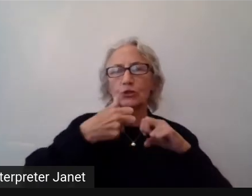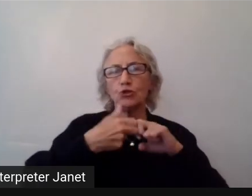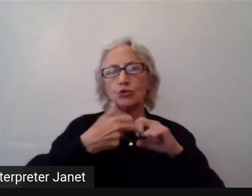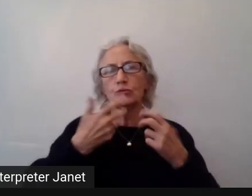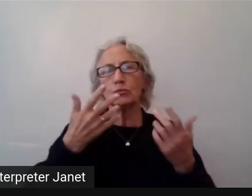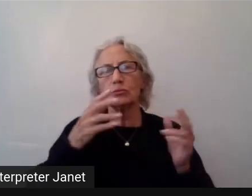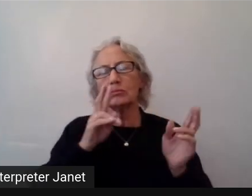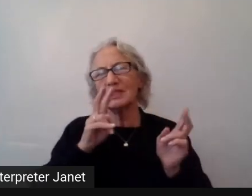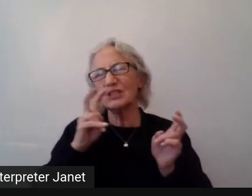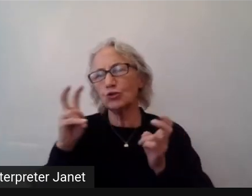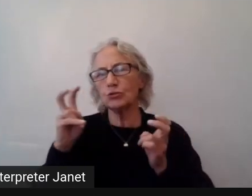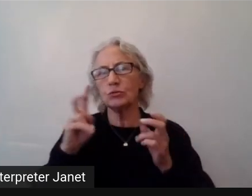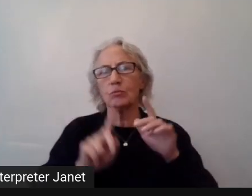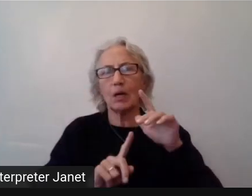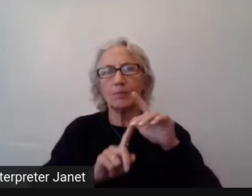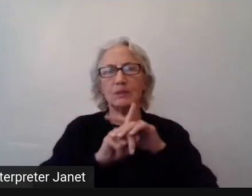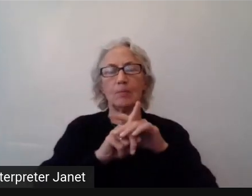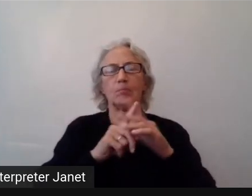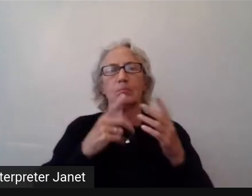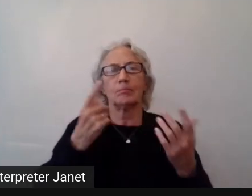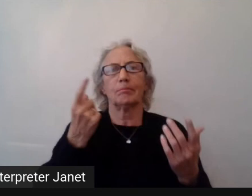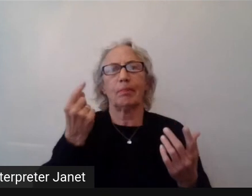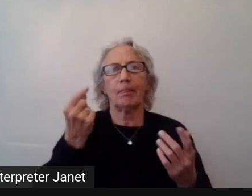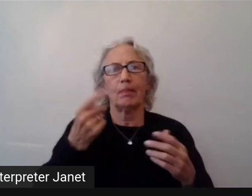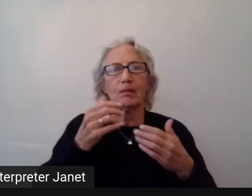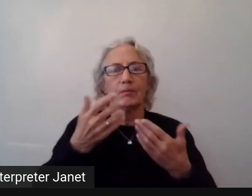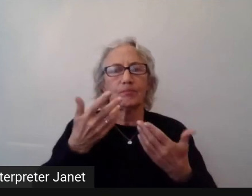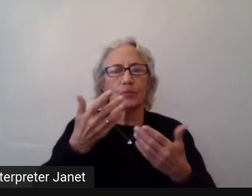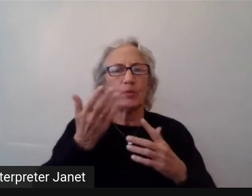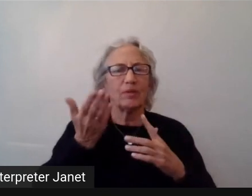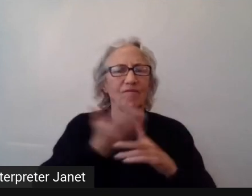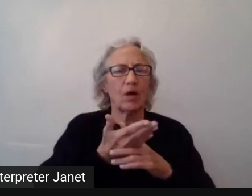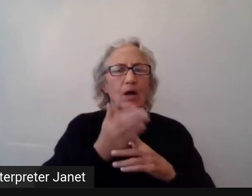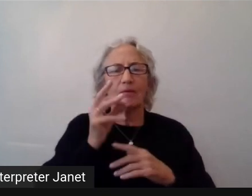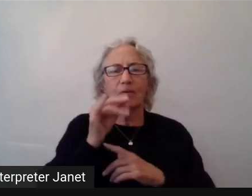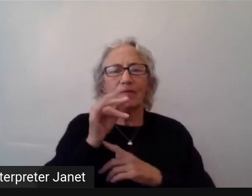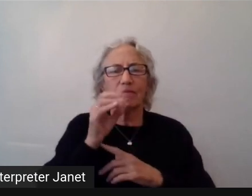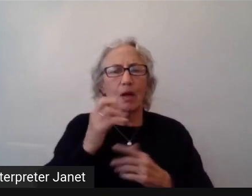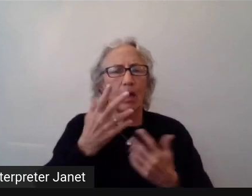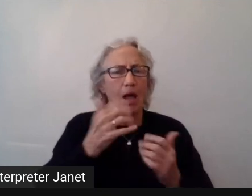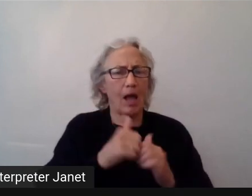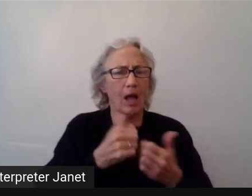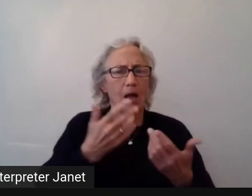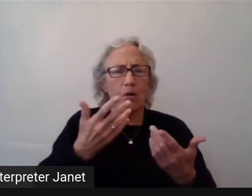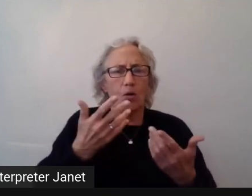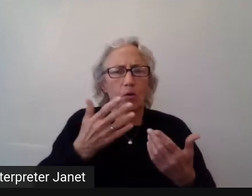or things like that, what are the best ways to get involved in and immersed in the Joomla community?